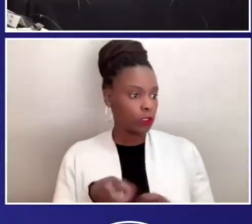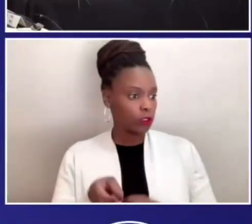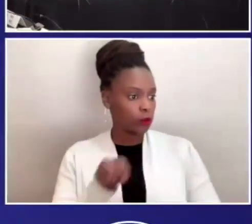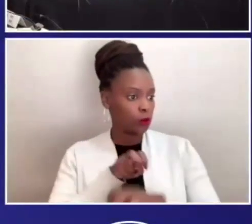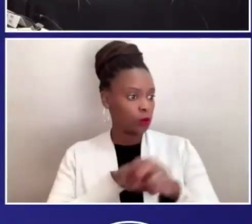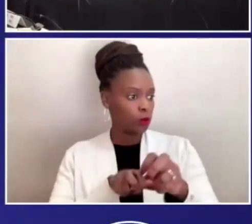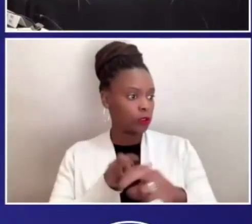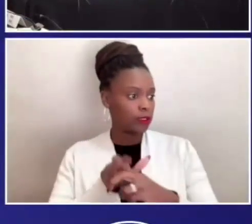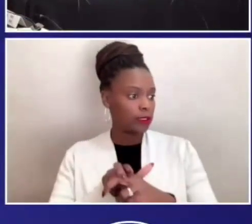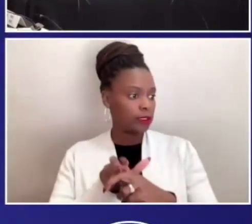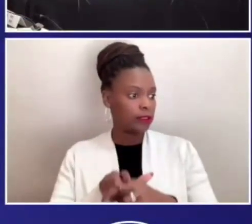Yes, please.